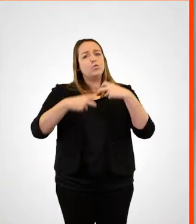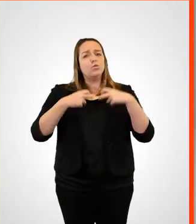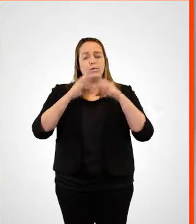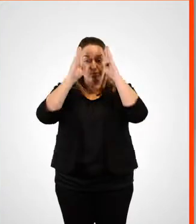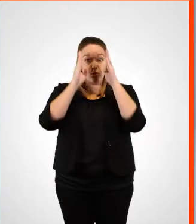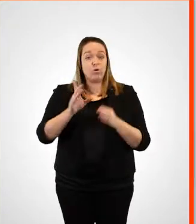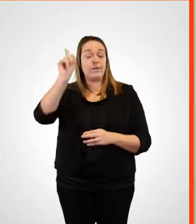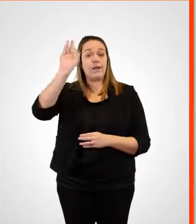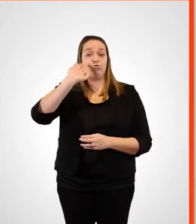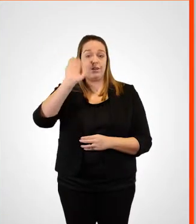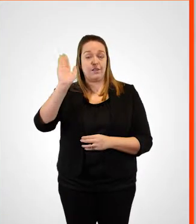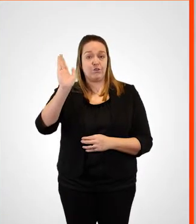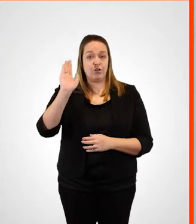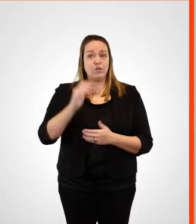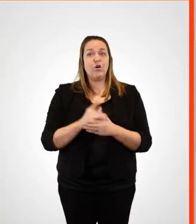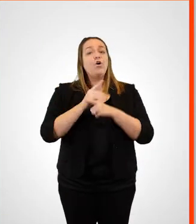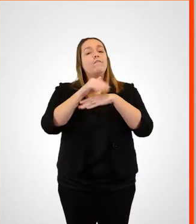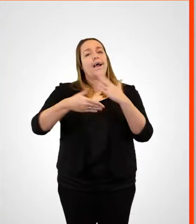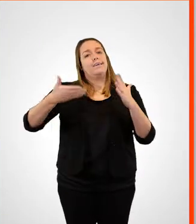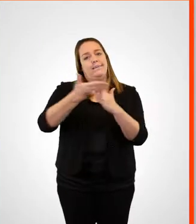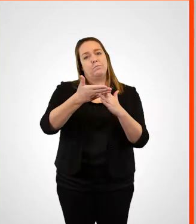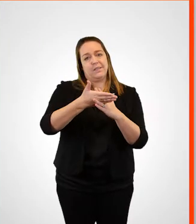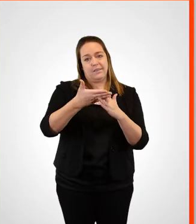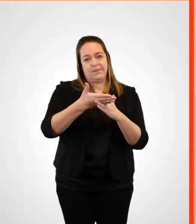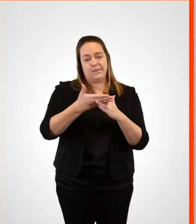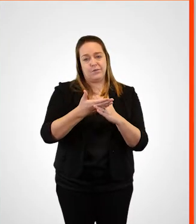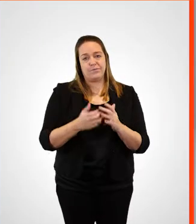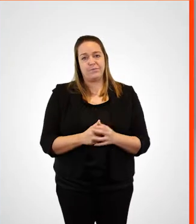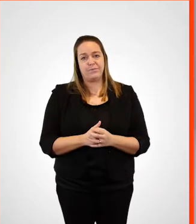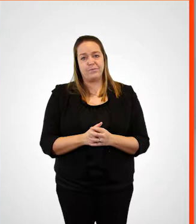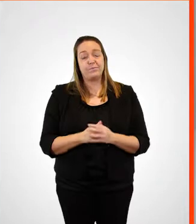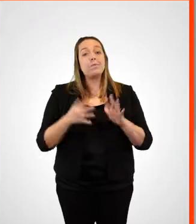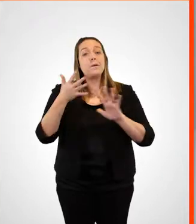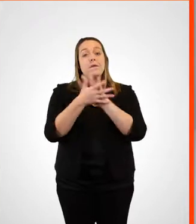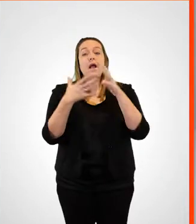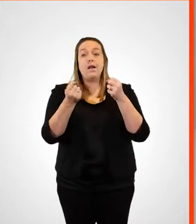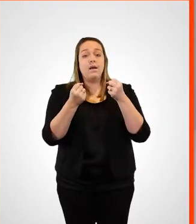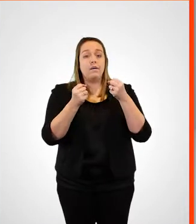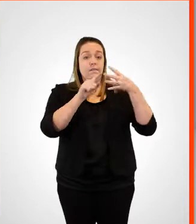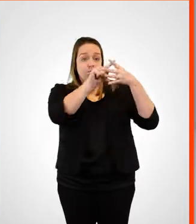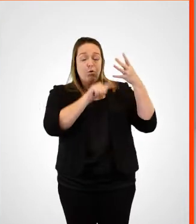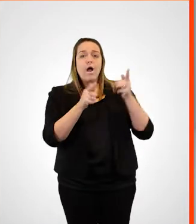is this notion of accessibility. So in other words, those four language acquisition conditions